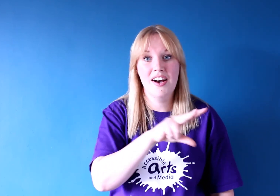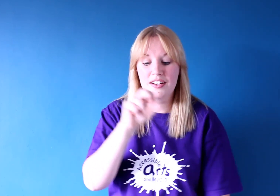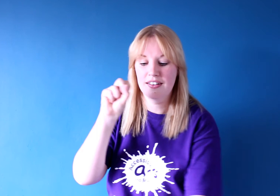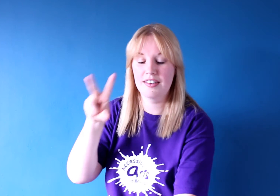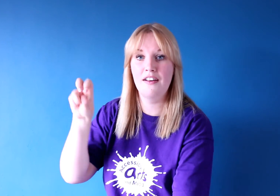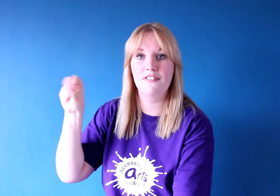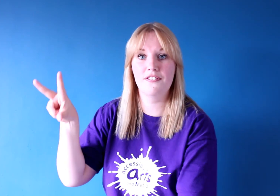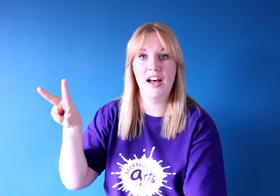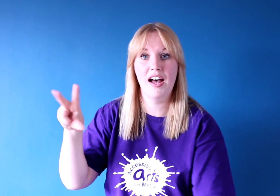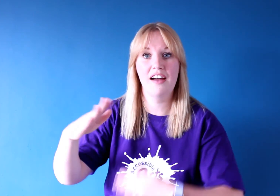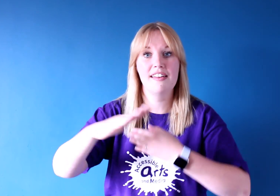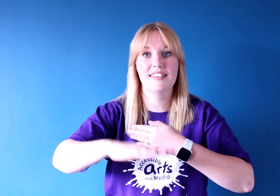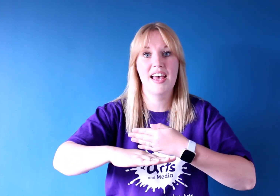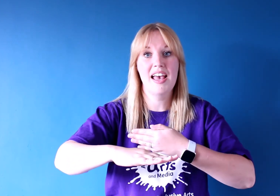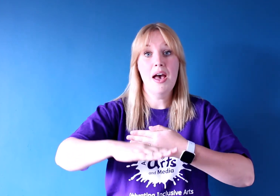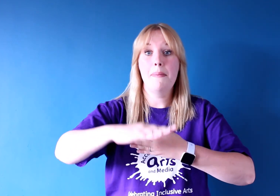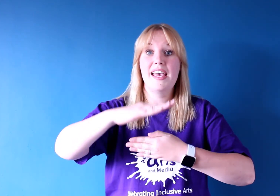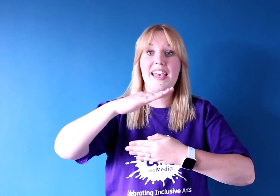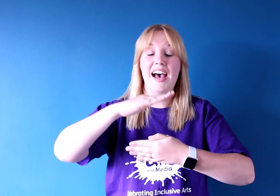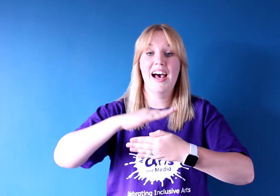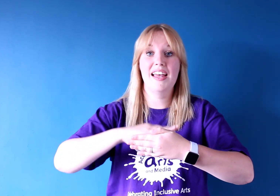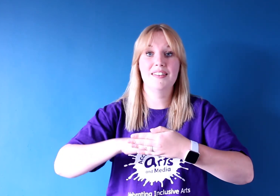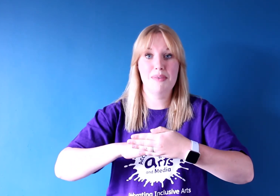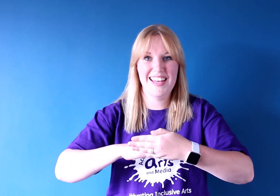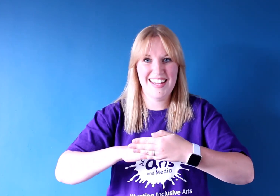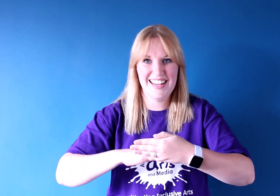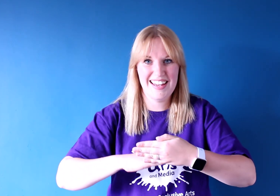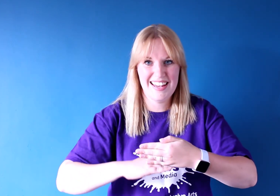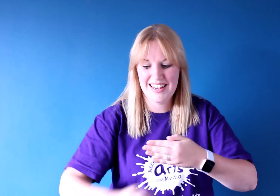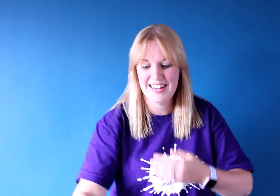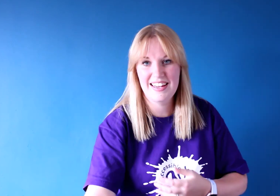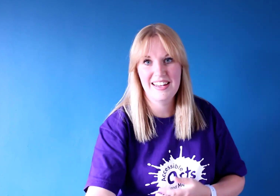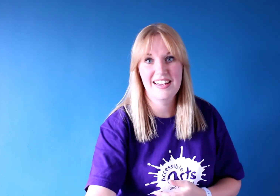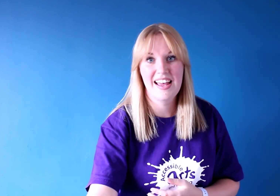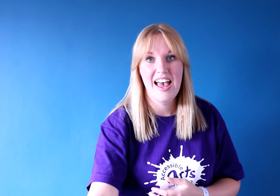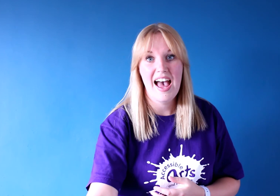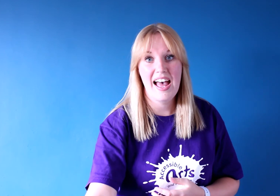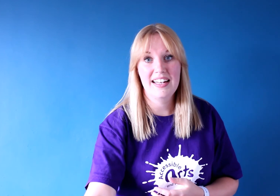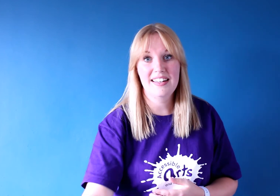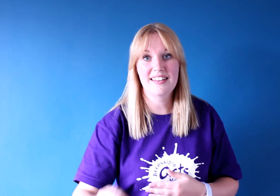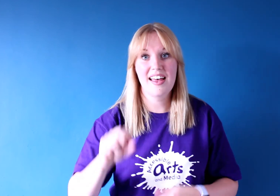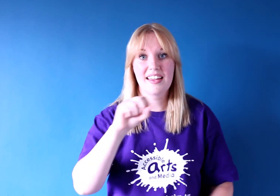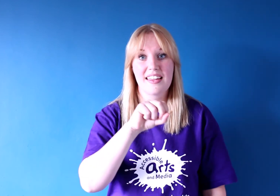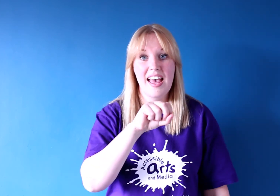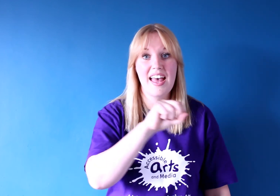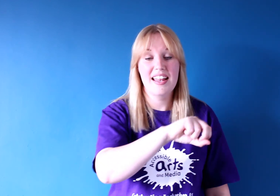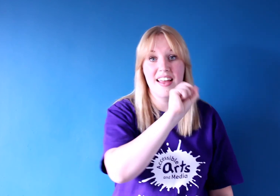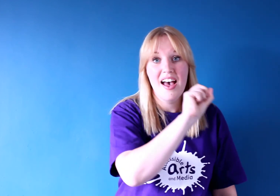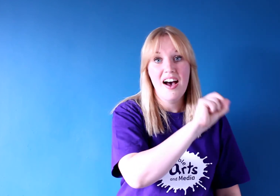On safari, stay behind me. And again.